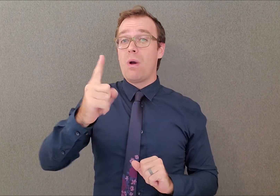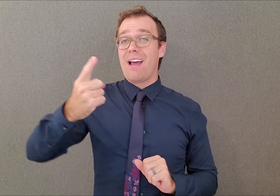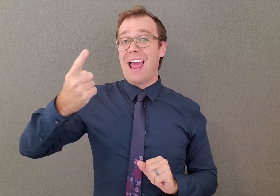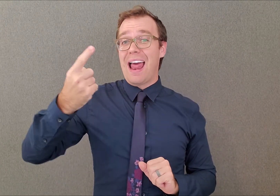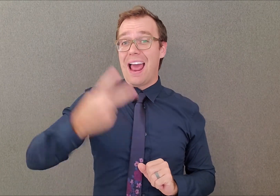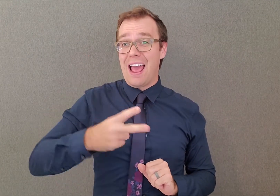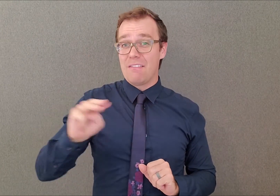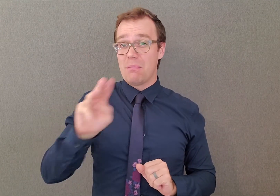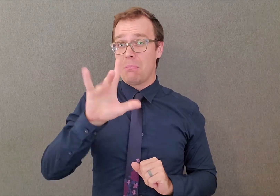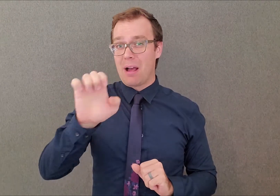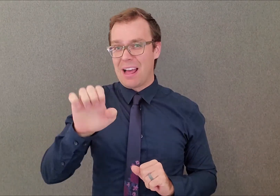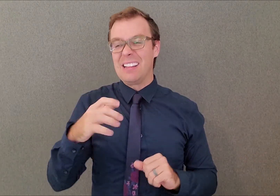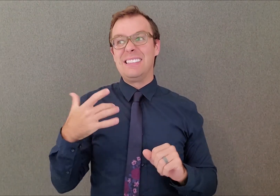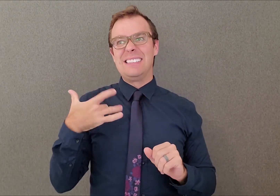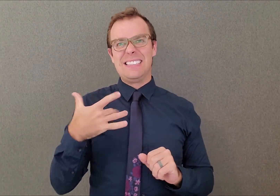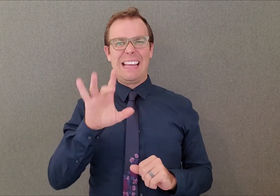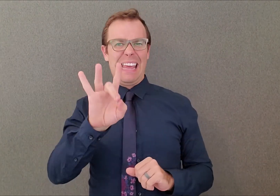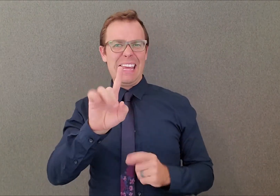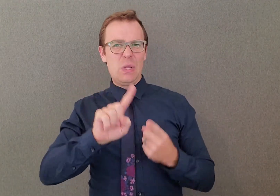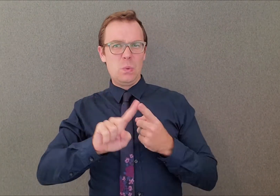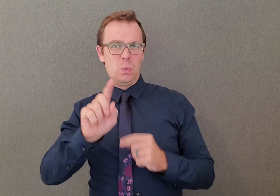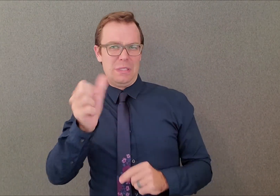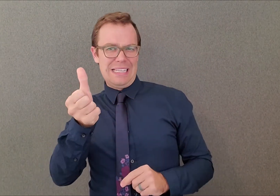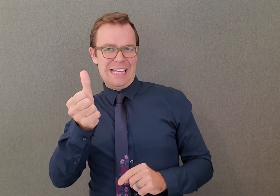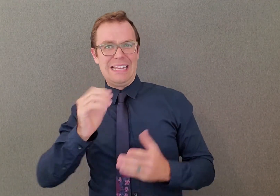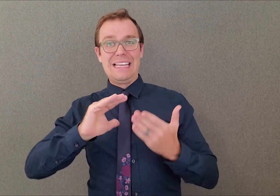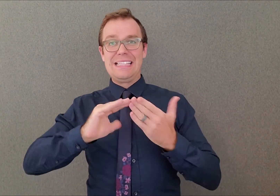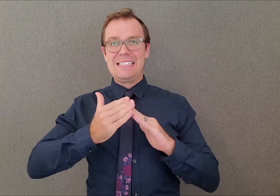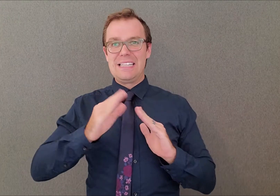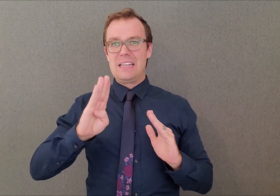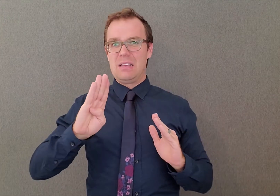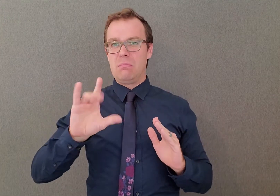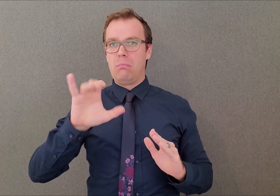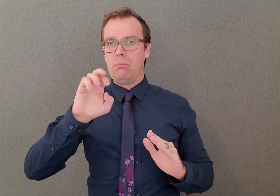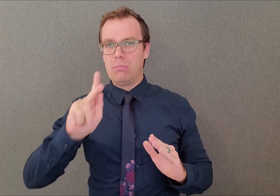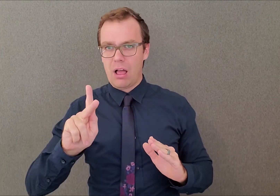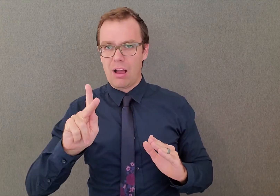usually 8-10 city blocks, from the danger area.